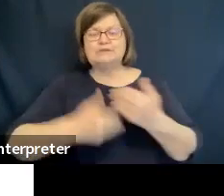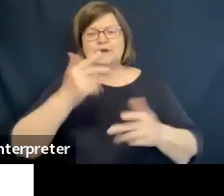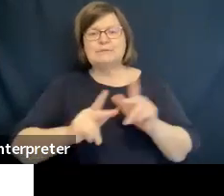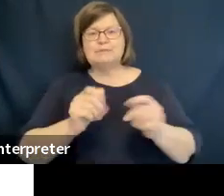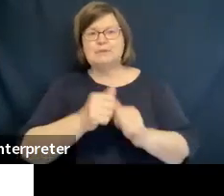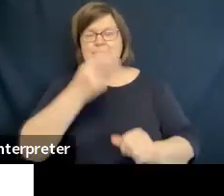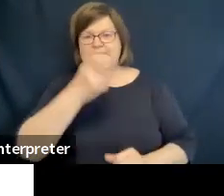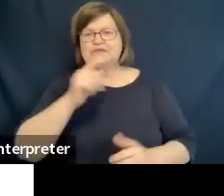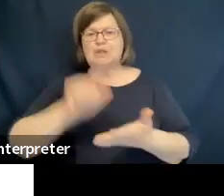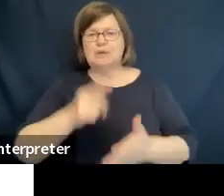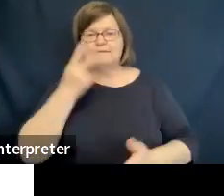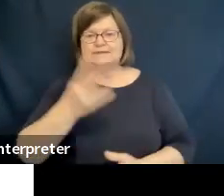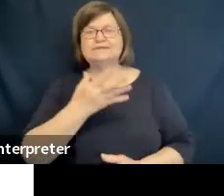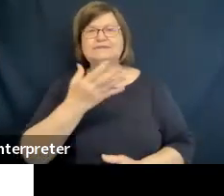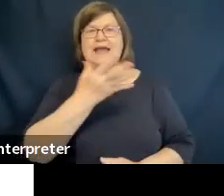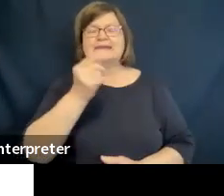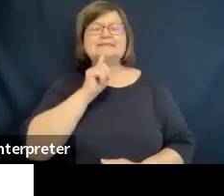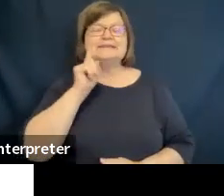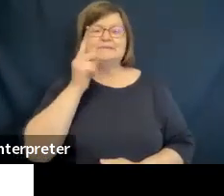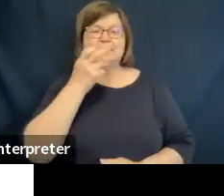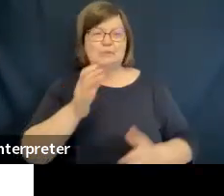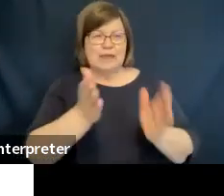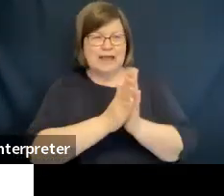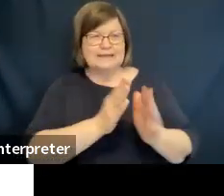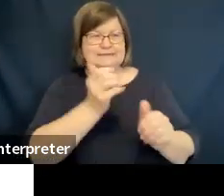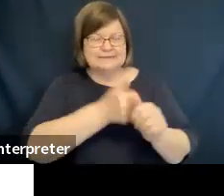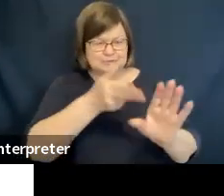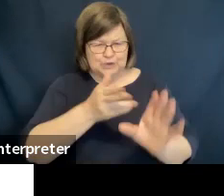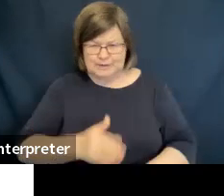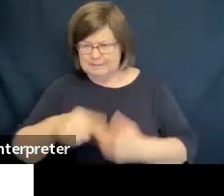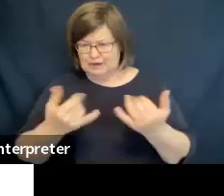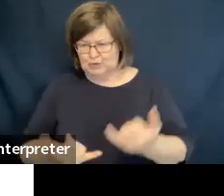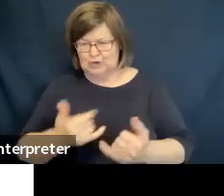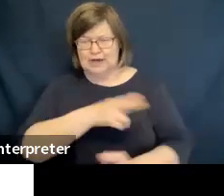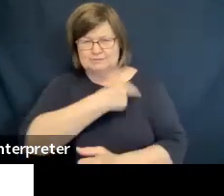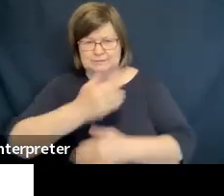low vision and deafblindness. We asked focus group participants about current hospital procedures,